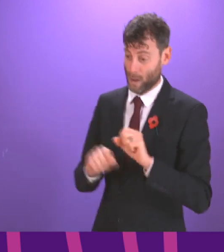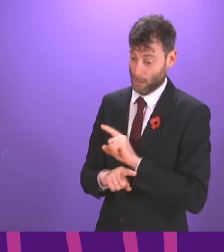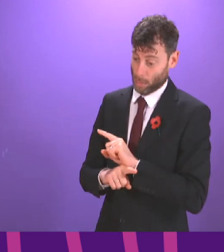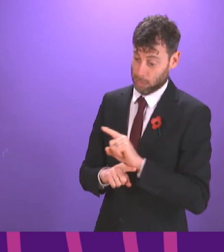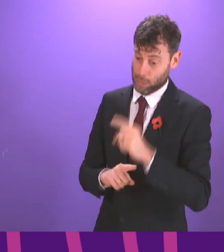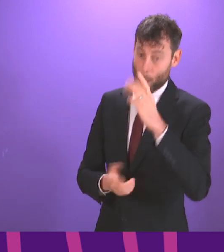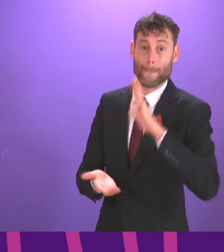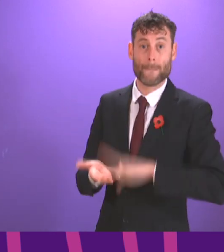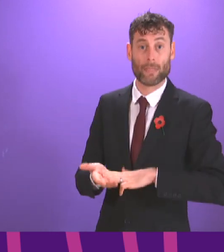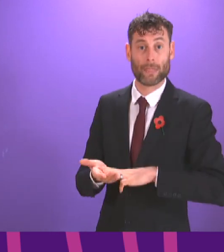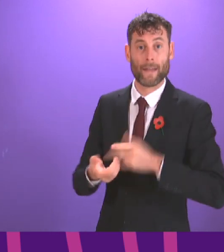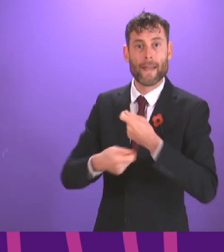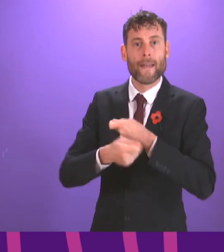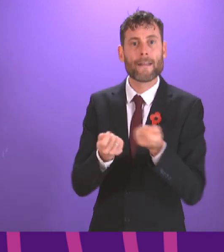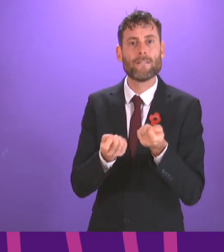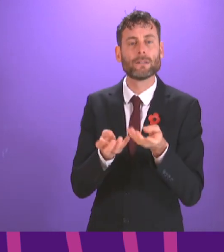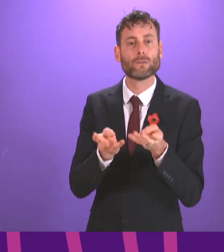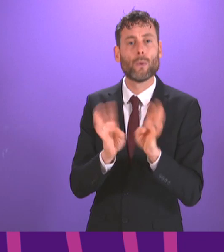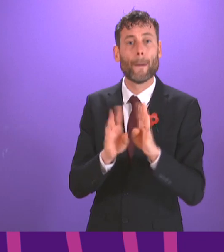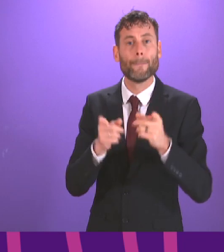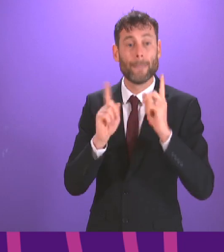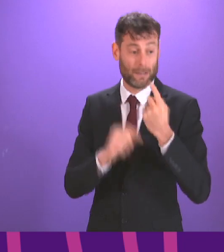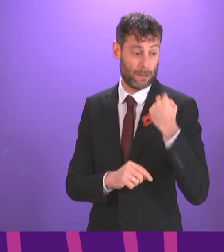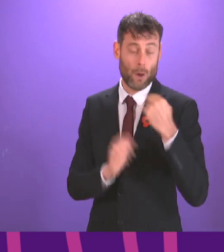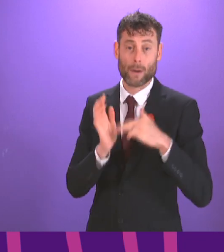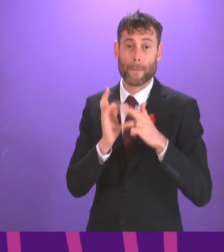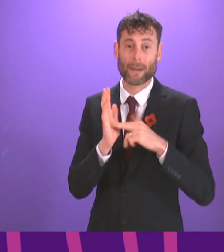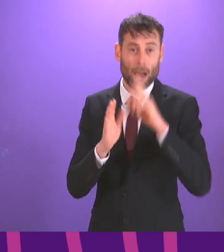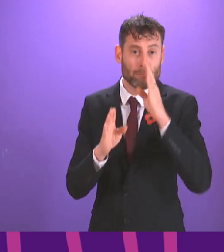and it was released to the media only 15 minutes before they were due to ask questions, with